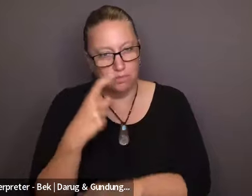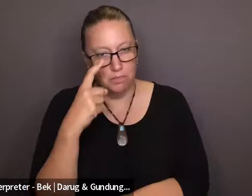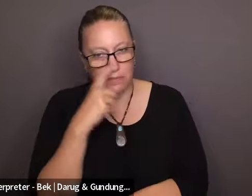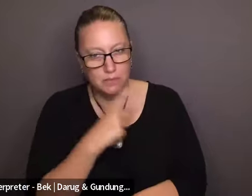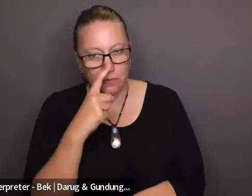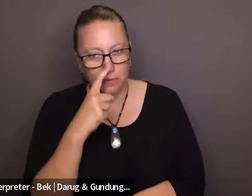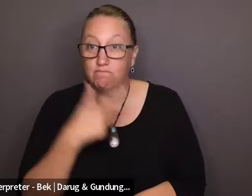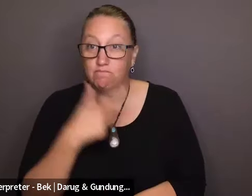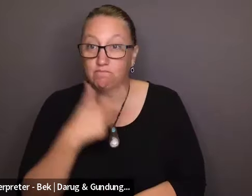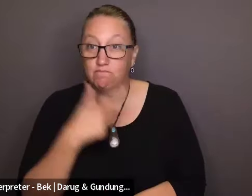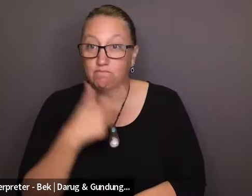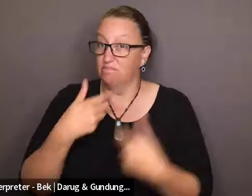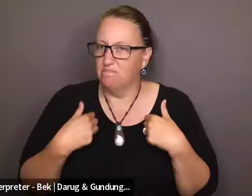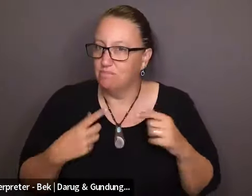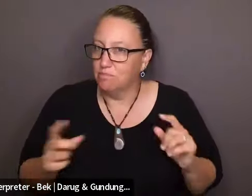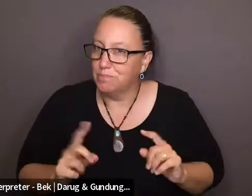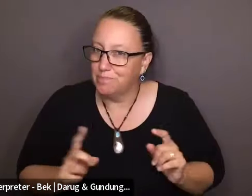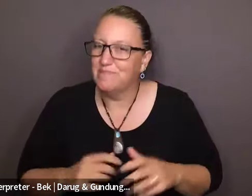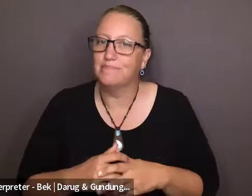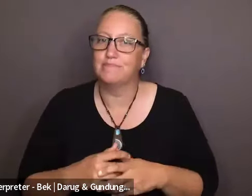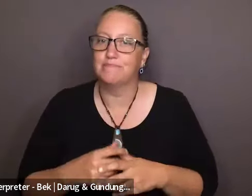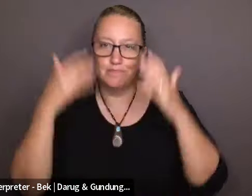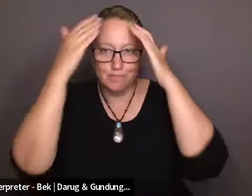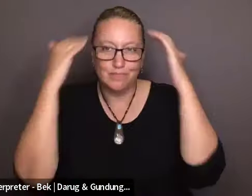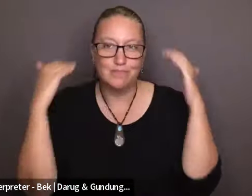are she/her and I'm joining you from the lands of the